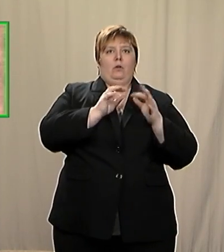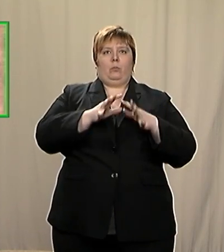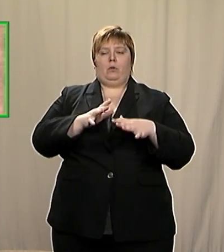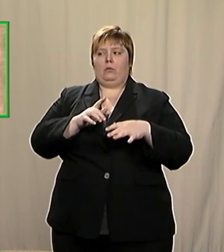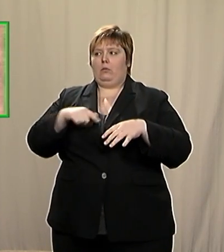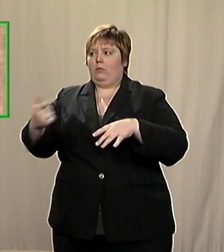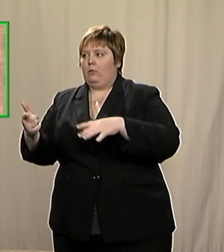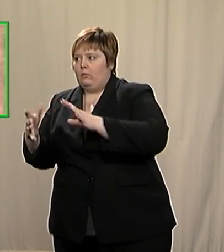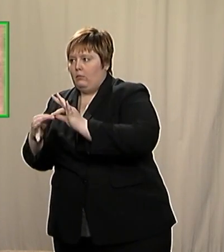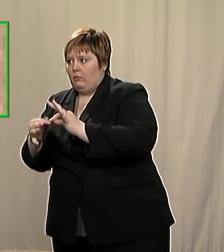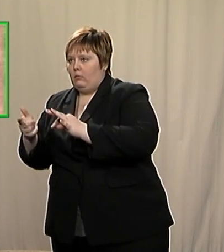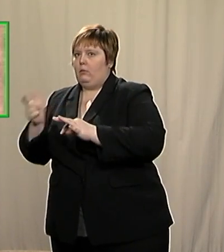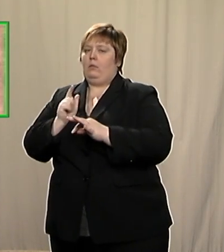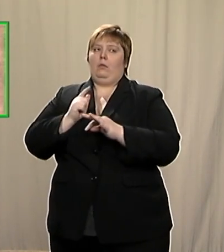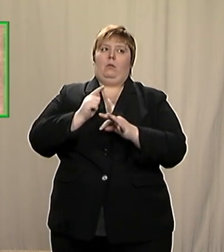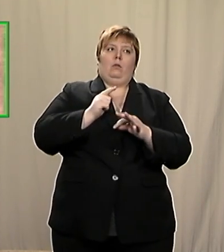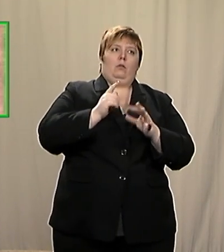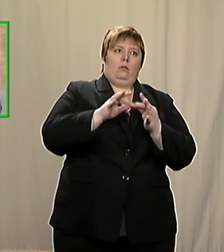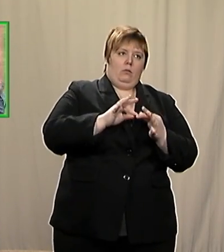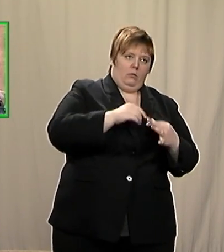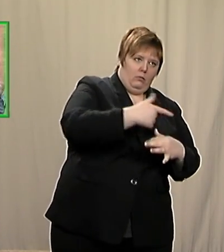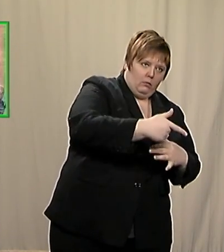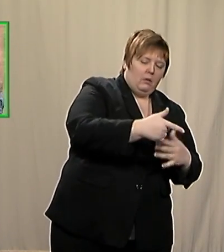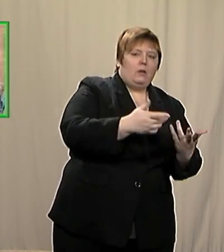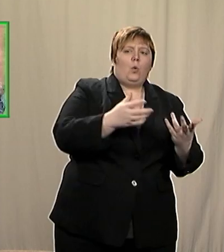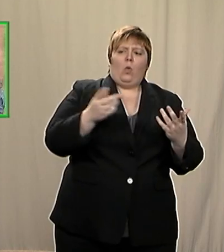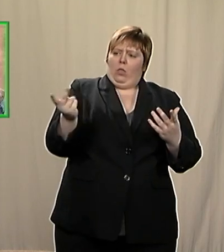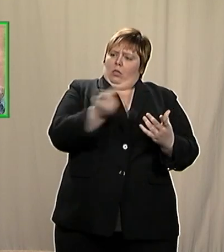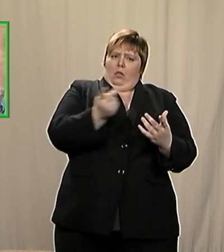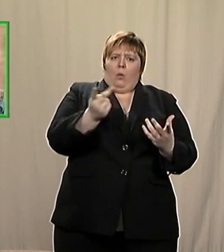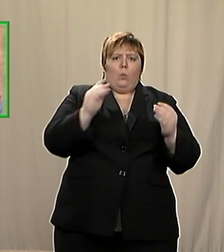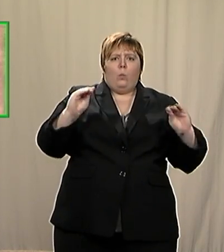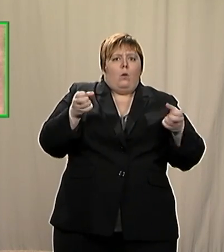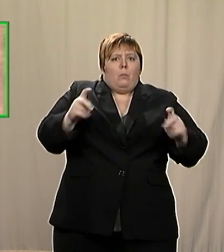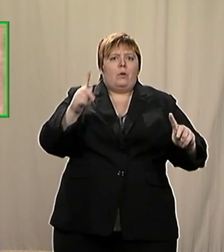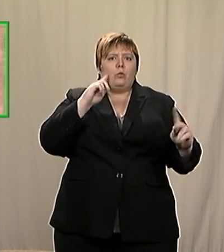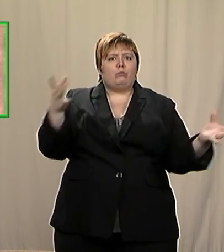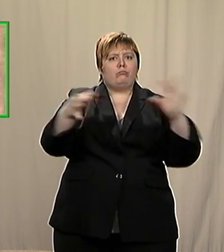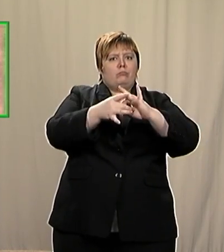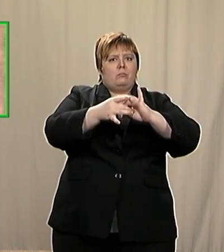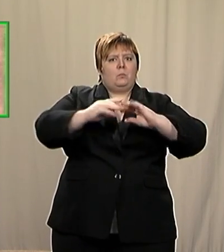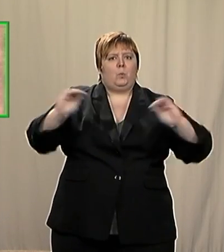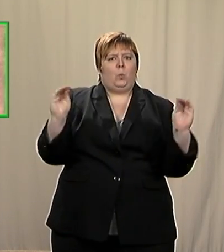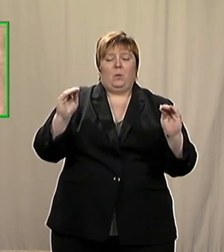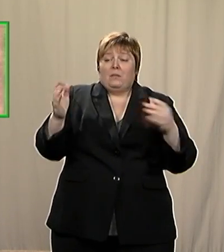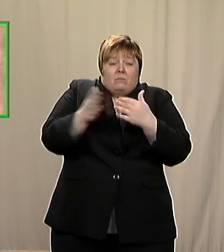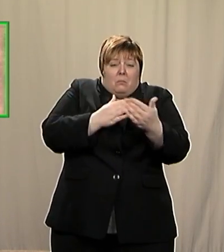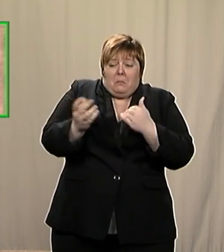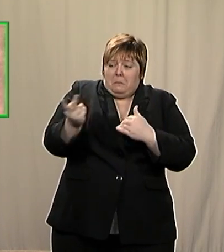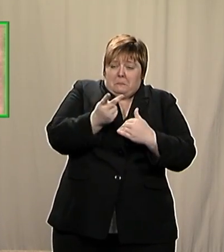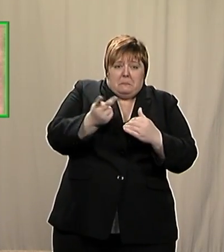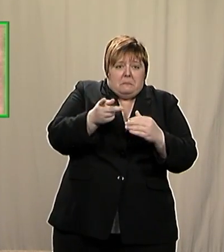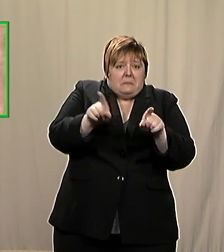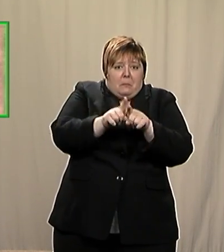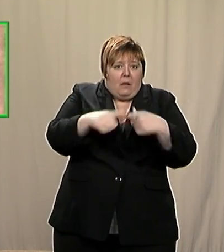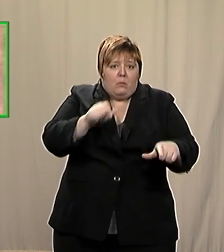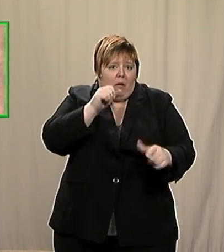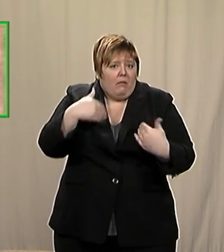Without oftentimes any possibility for the participants on either side, even though they don't share a language to accommodate in some ways.